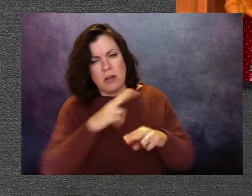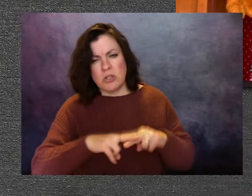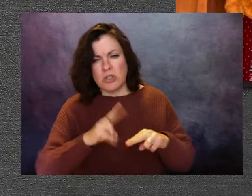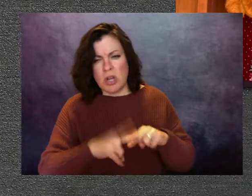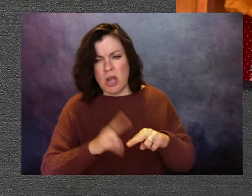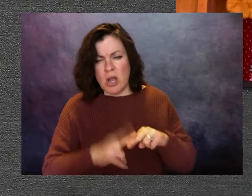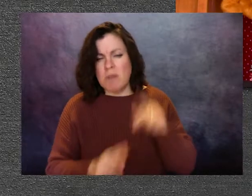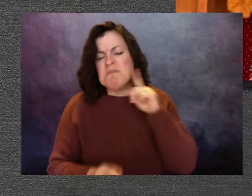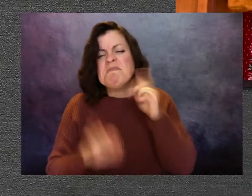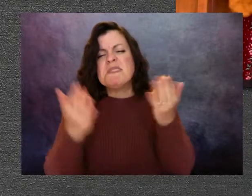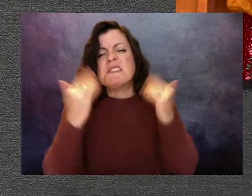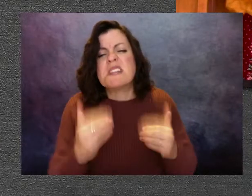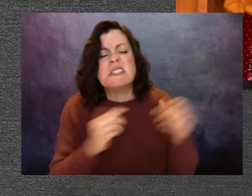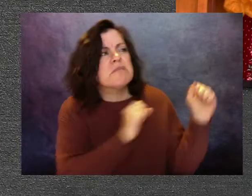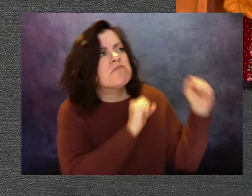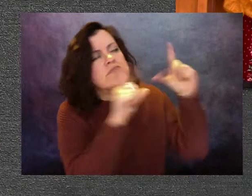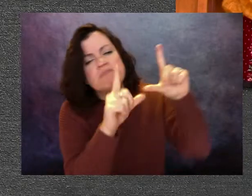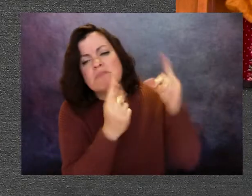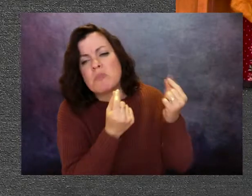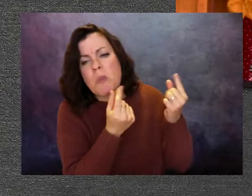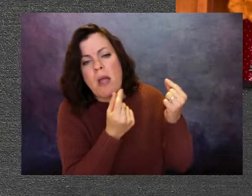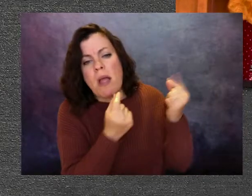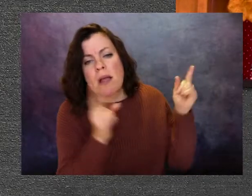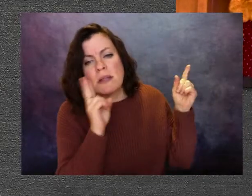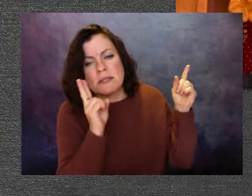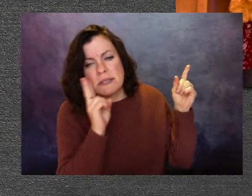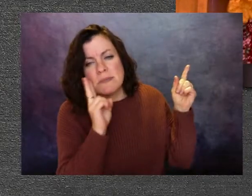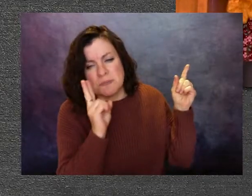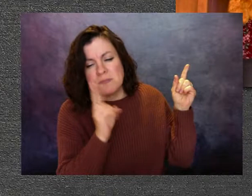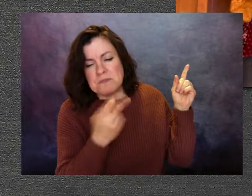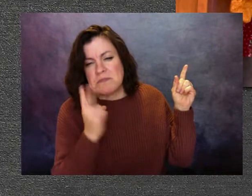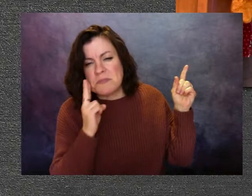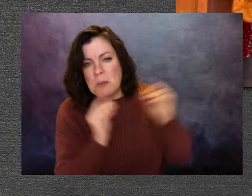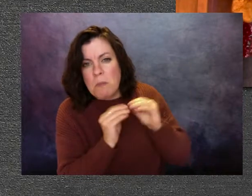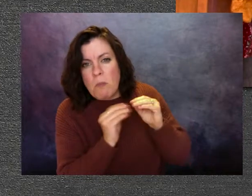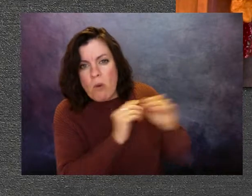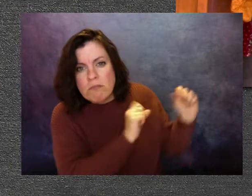What do you think? Oh, Candy thinks, yeah. We should have another clue, shouldn't we? Let's see our next clue.